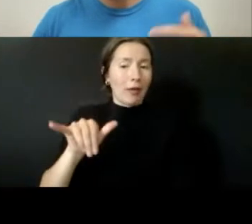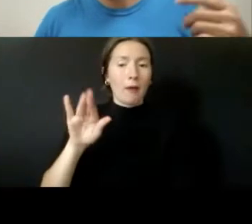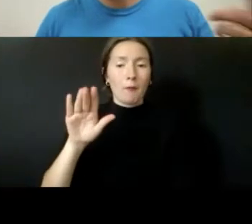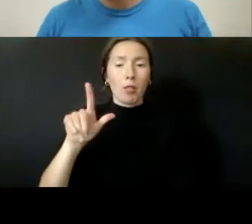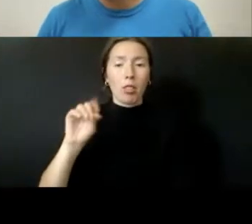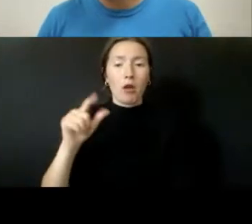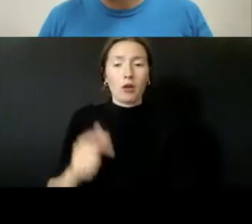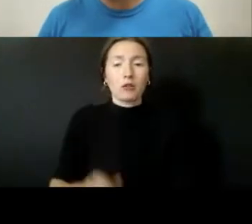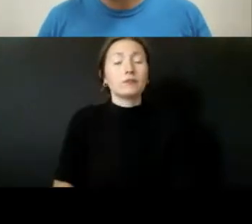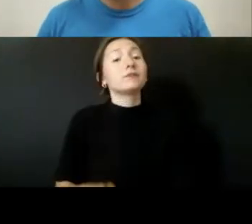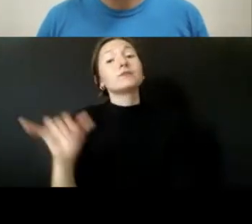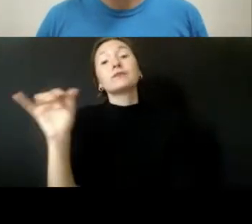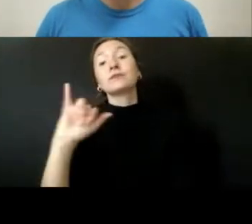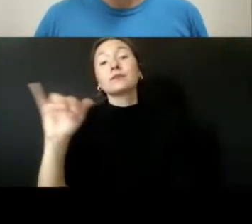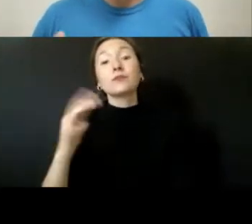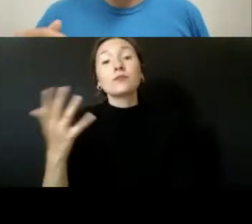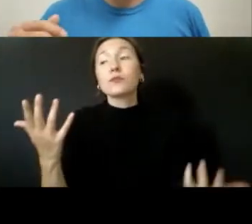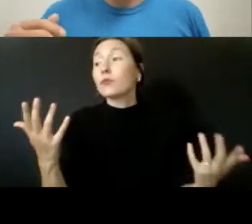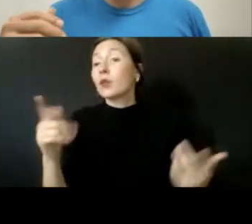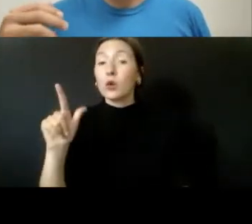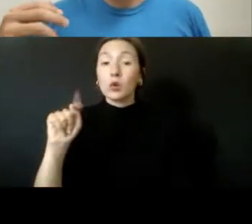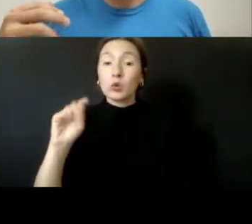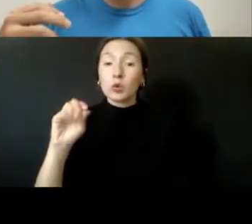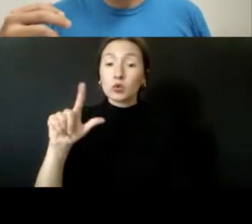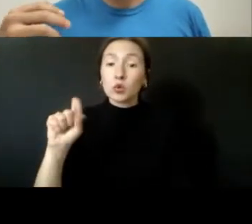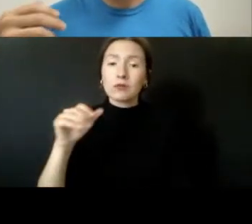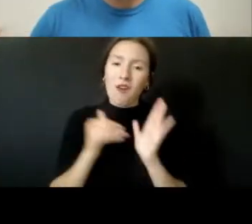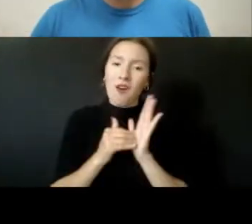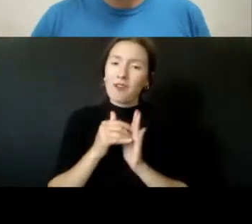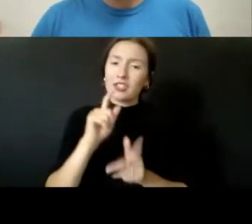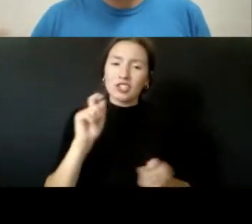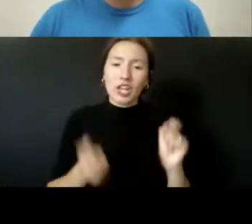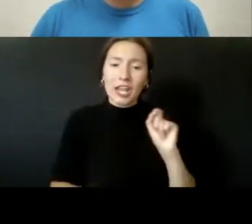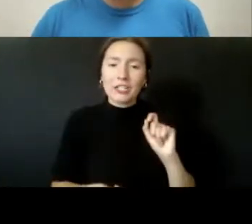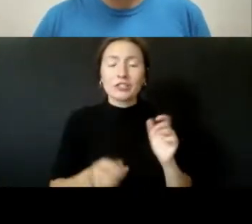um don't just grab one checklist and be like these are the five things we need to check or these are